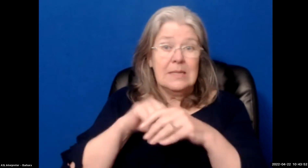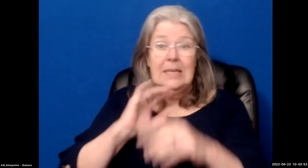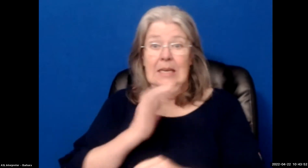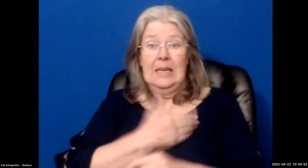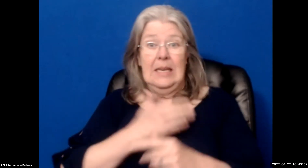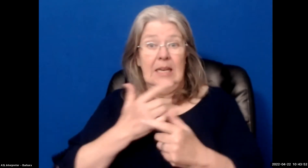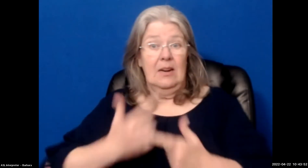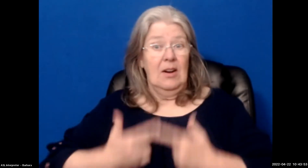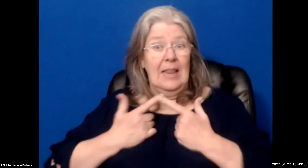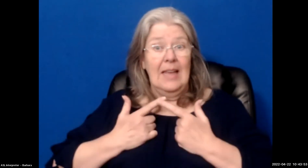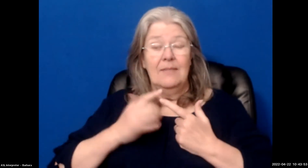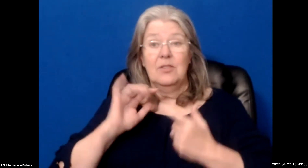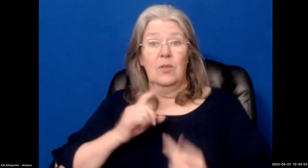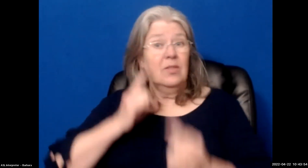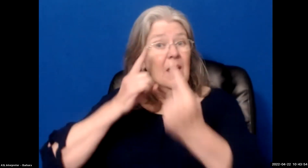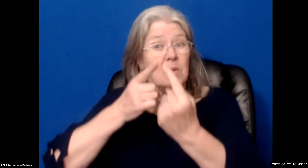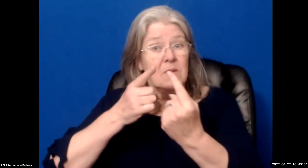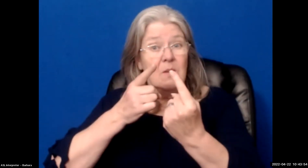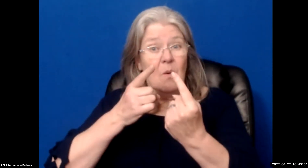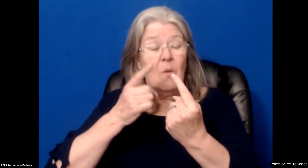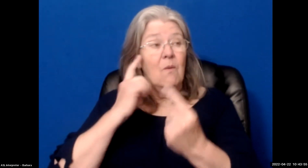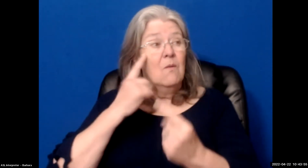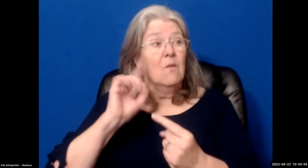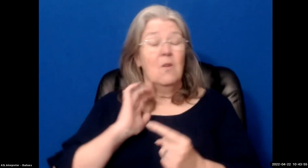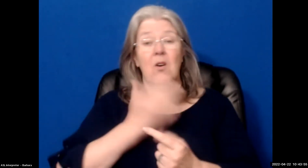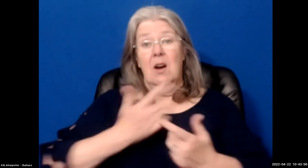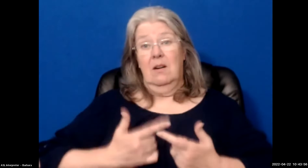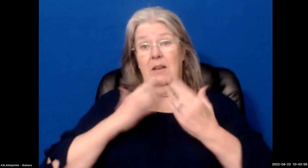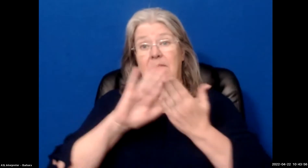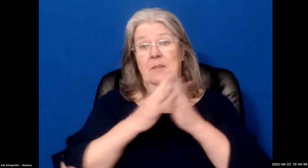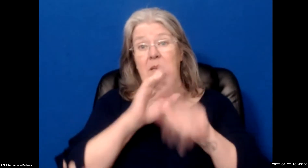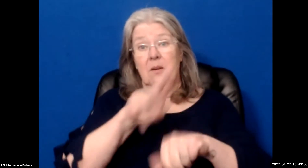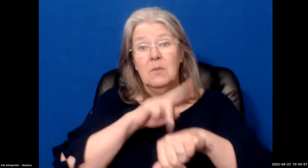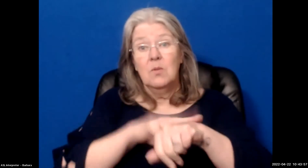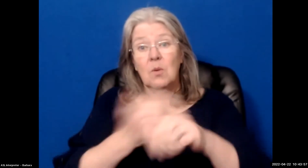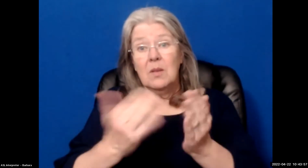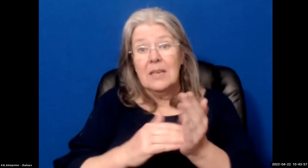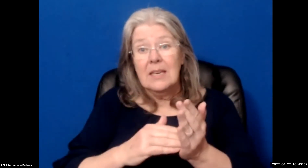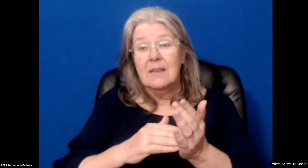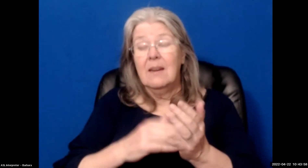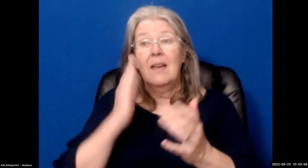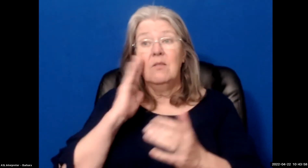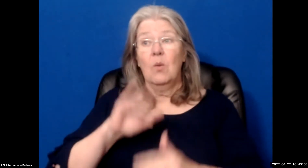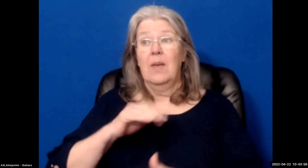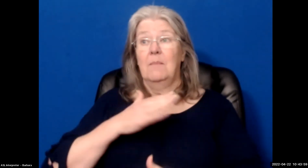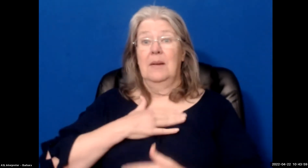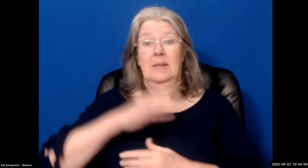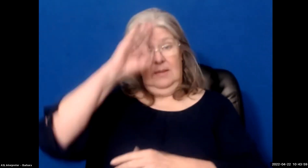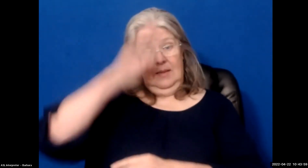That was the goal and to have him be able to just be more safe. Peggy: I know